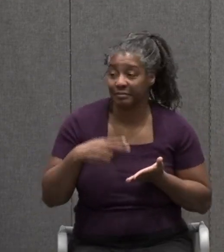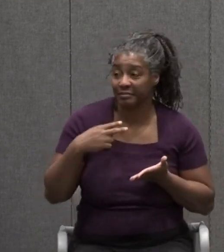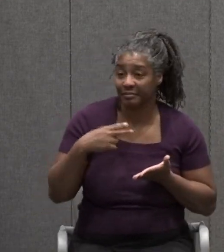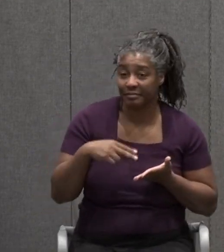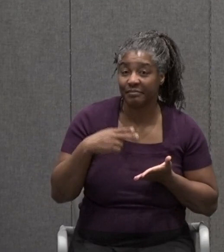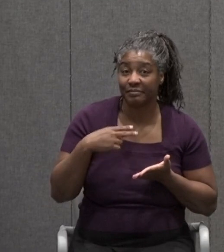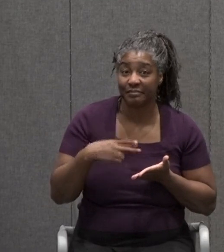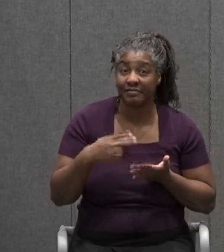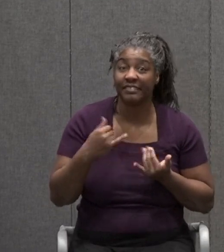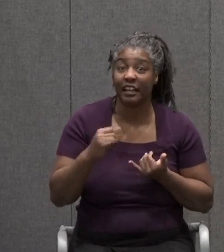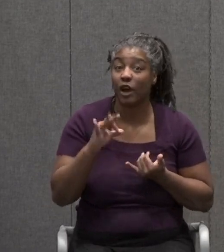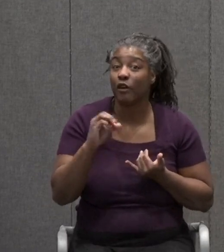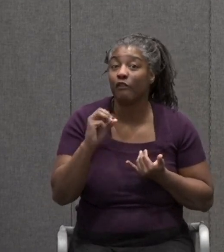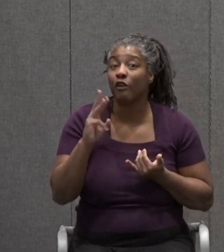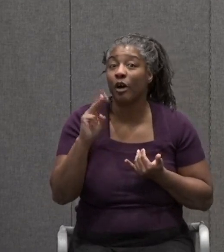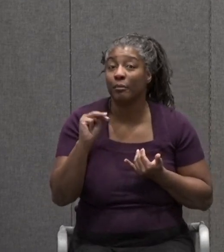[Woman] Pick your yoga pose.